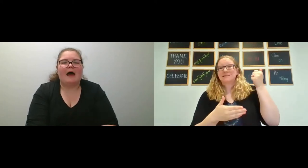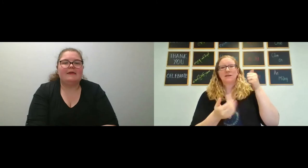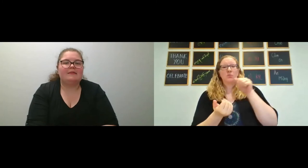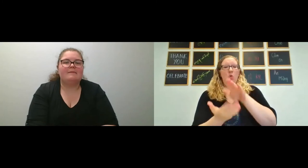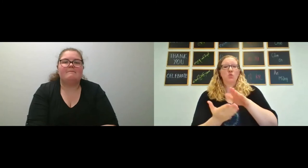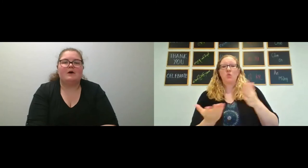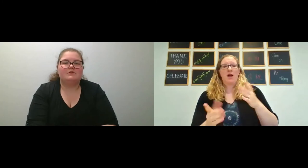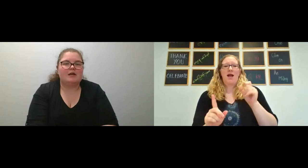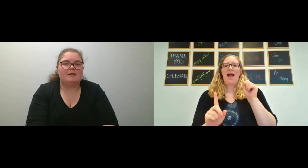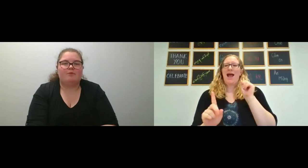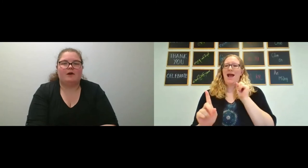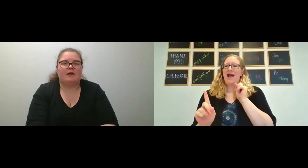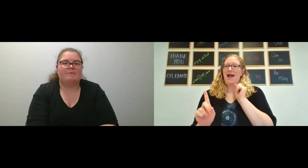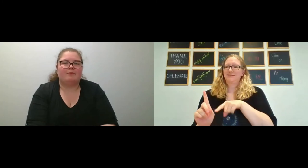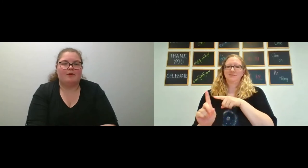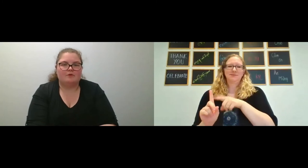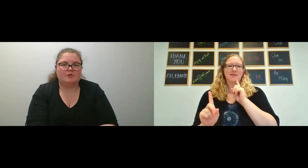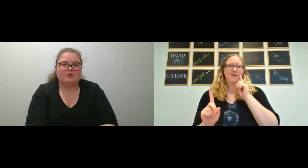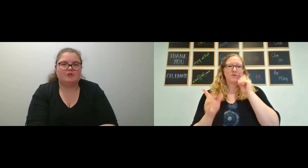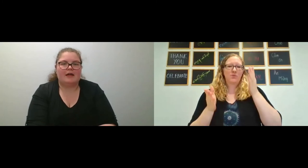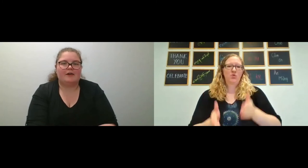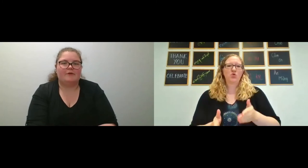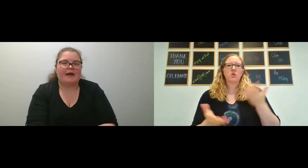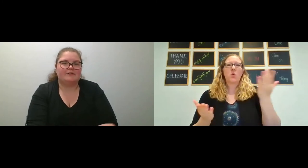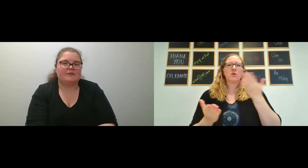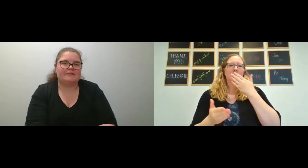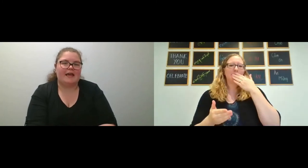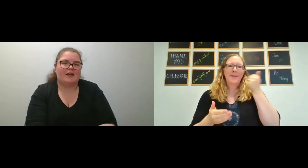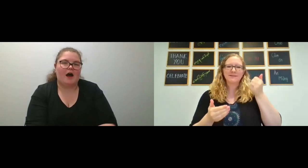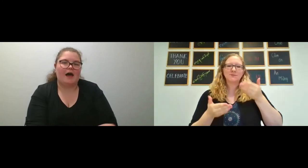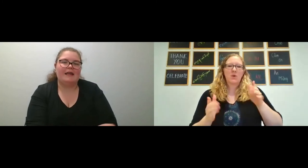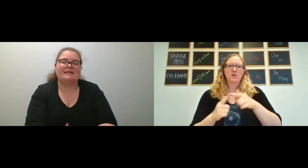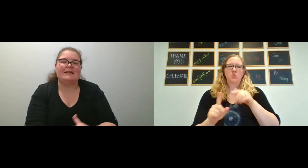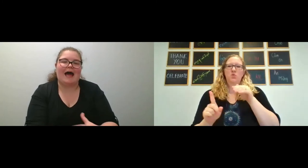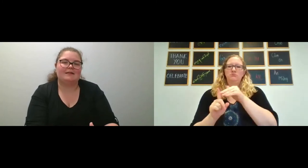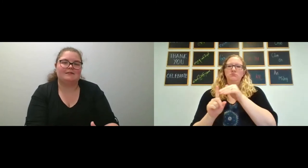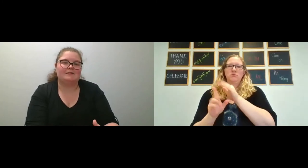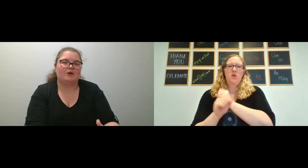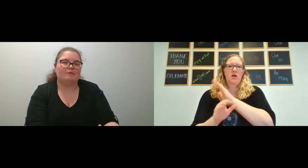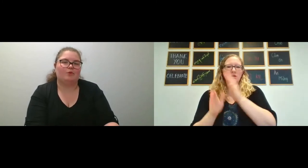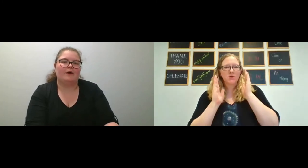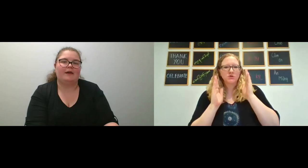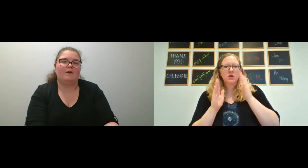I think the most important approach that you guys could take on is ask your employee